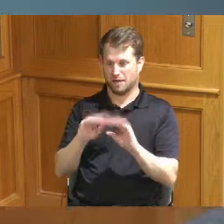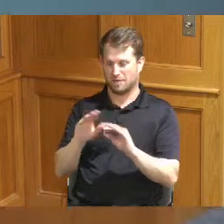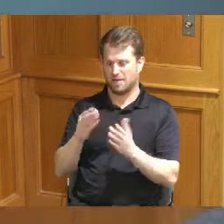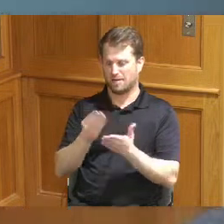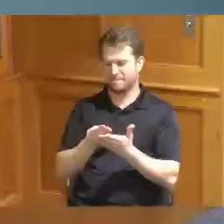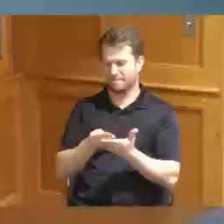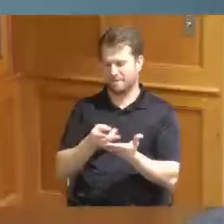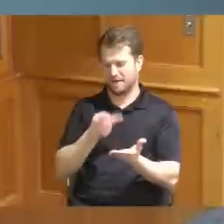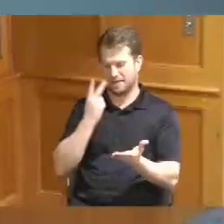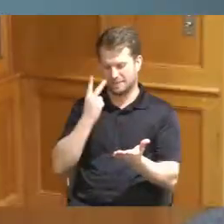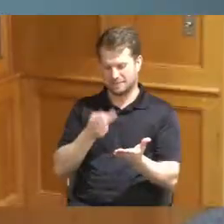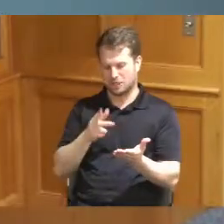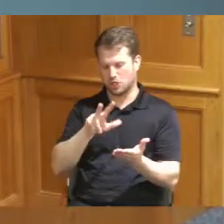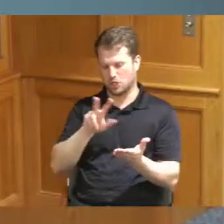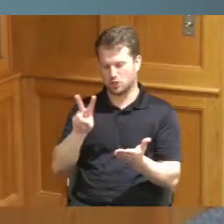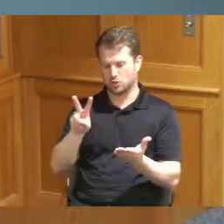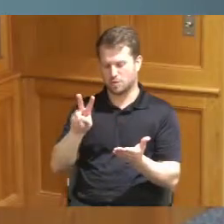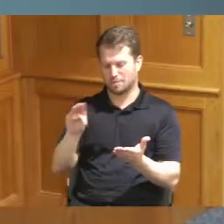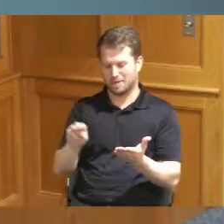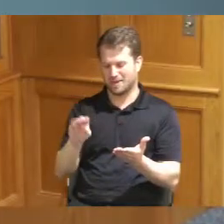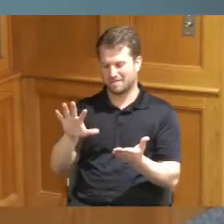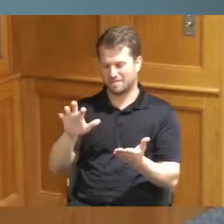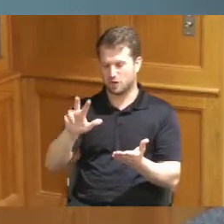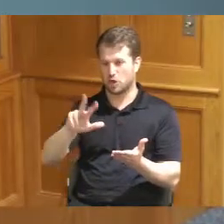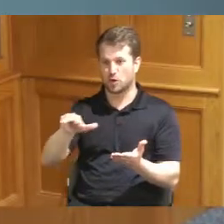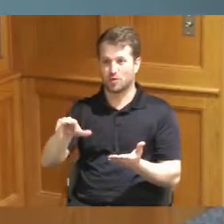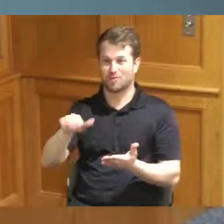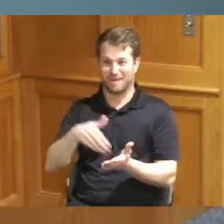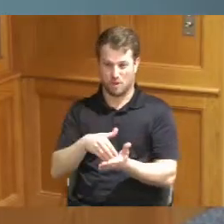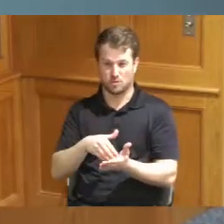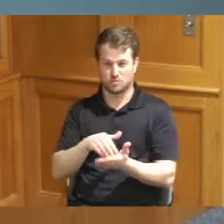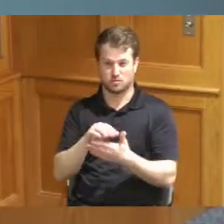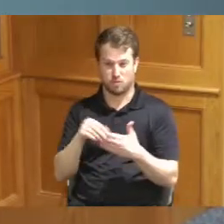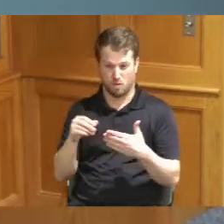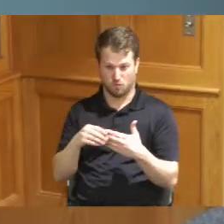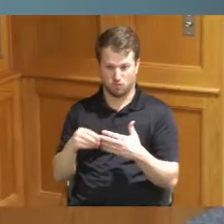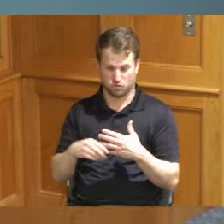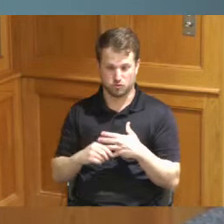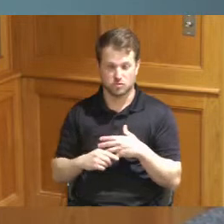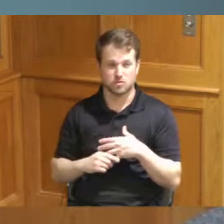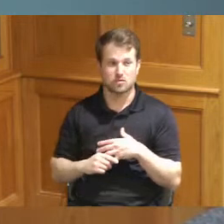32 million five hundred and thirty three thousand dollars in your funding sources